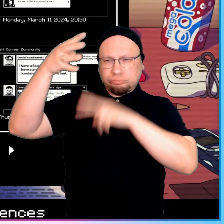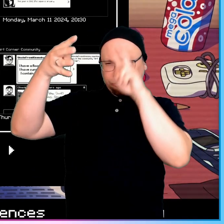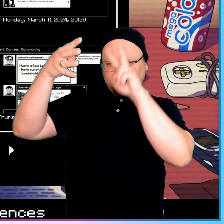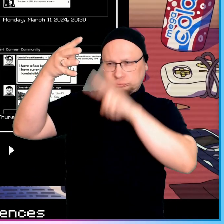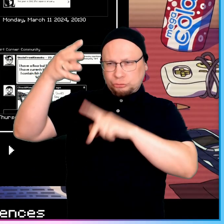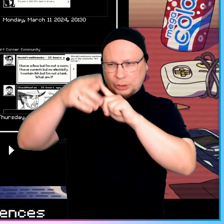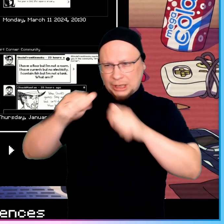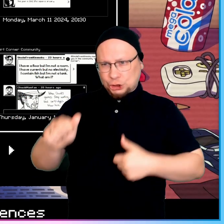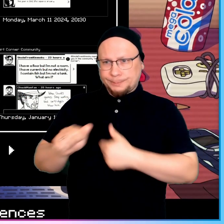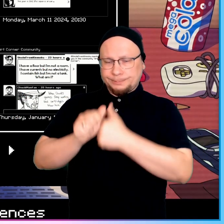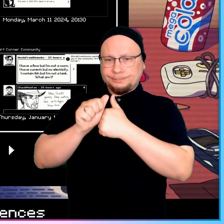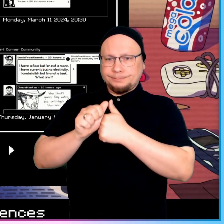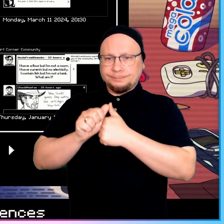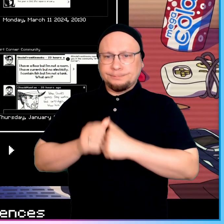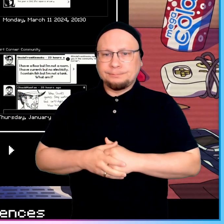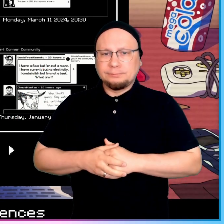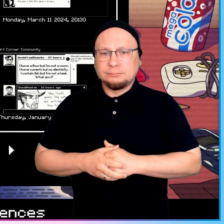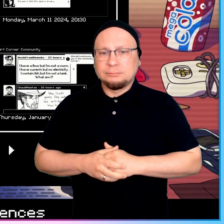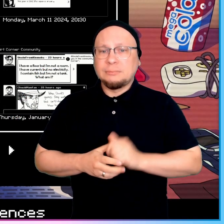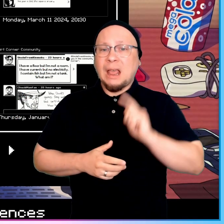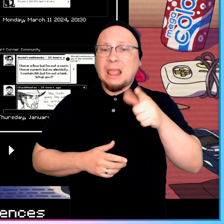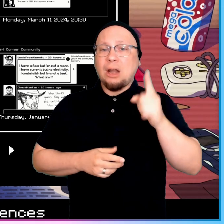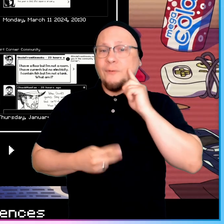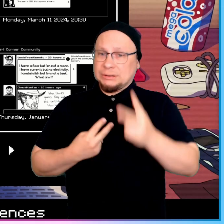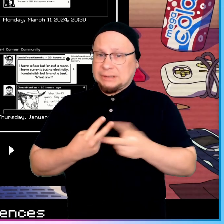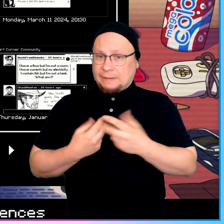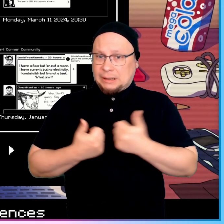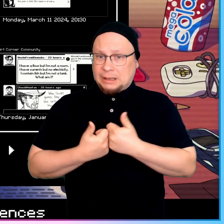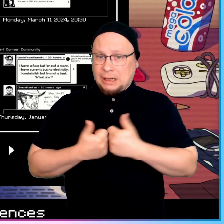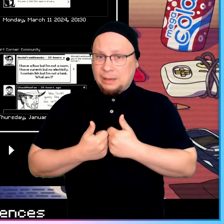and when it comes time for saving, you can manually save at any point,